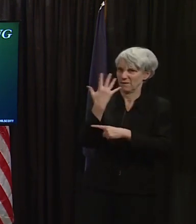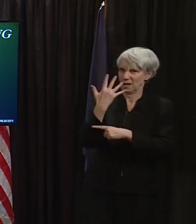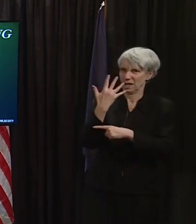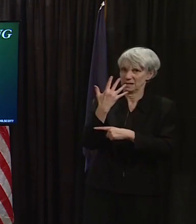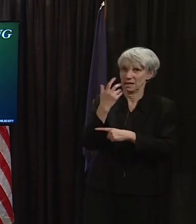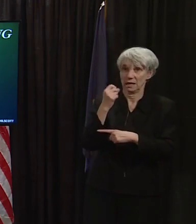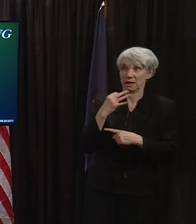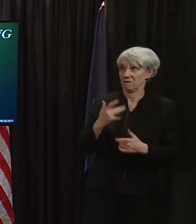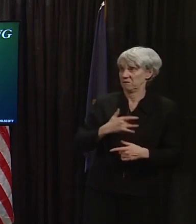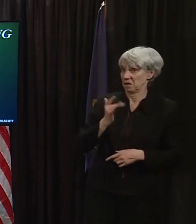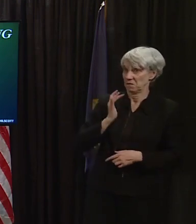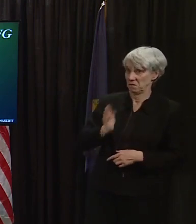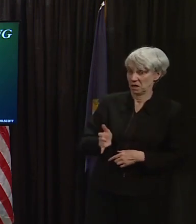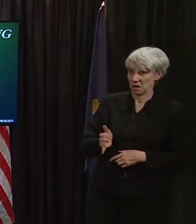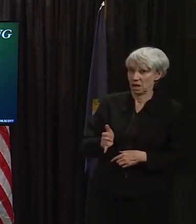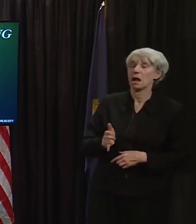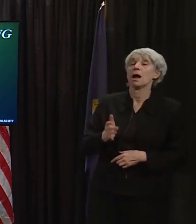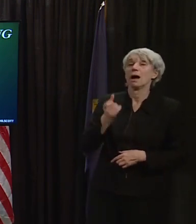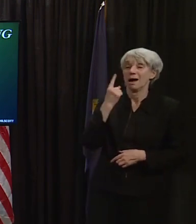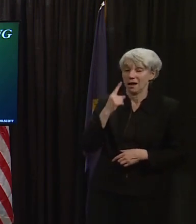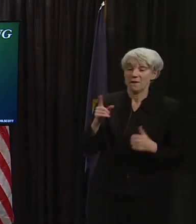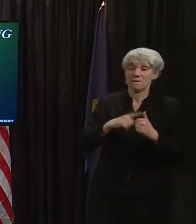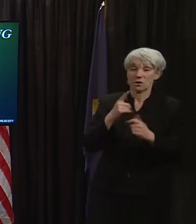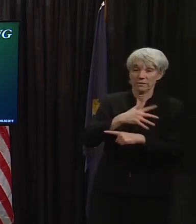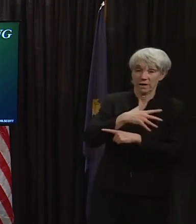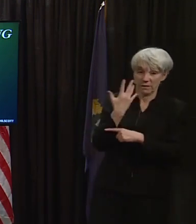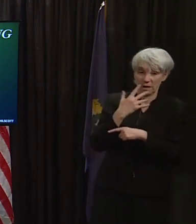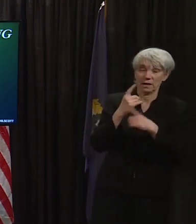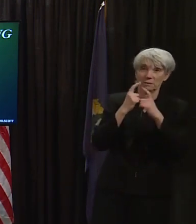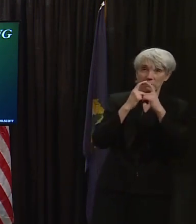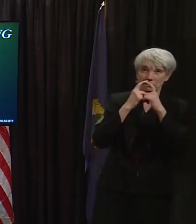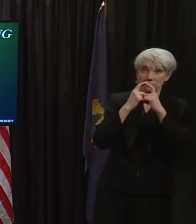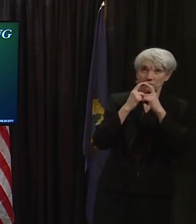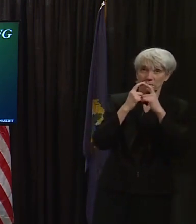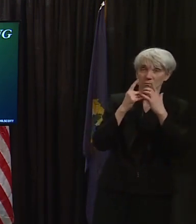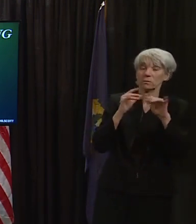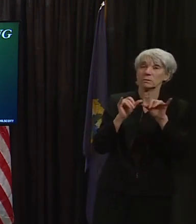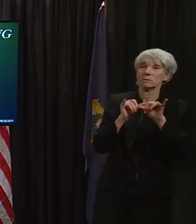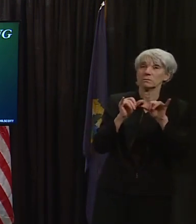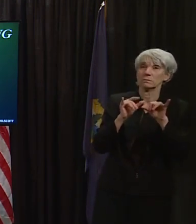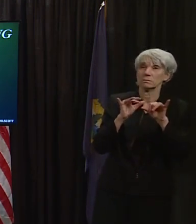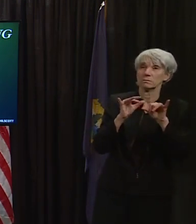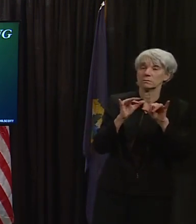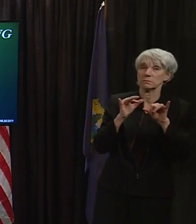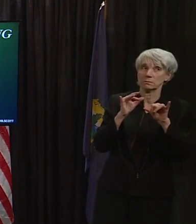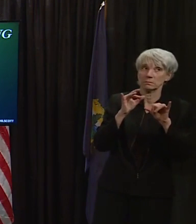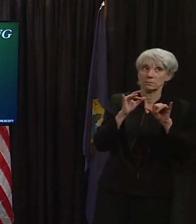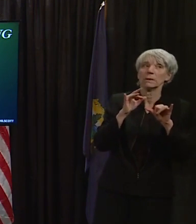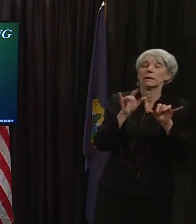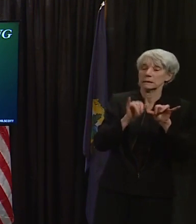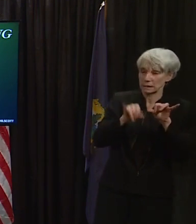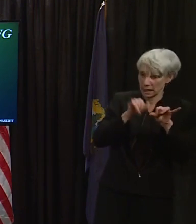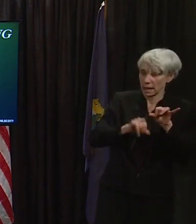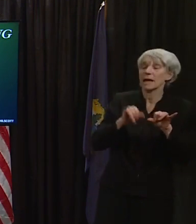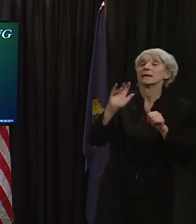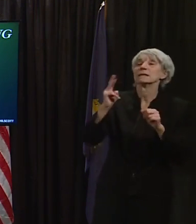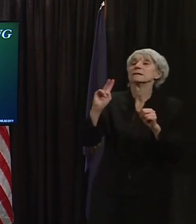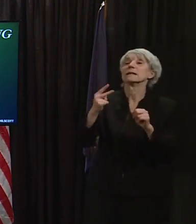a mask for five more days. We recommend one negative pcr or lamp test, which is